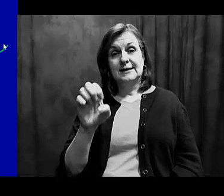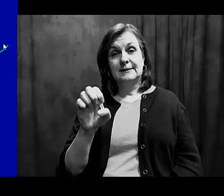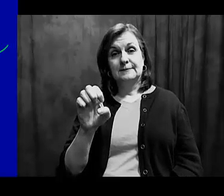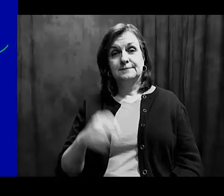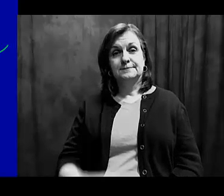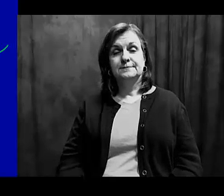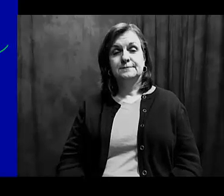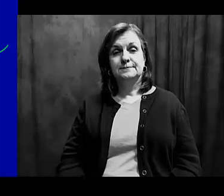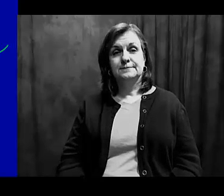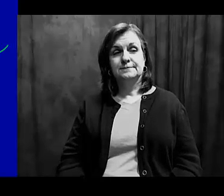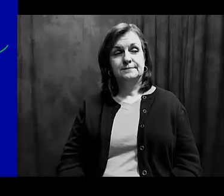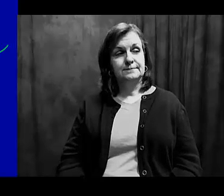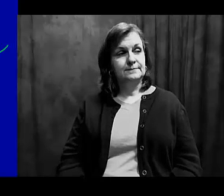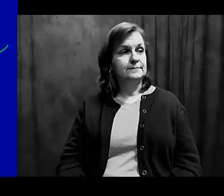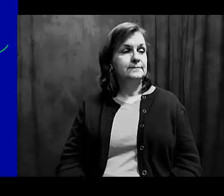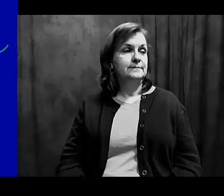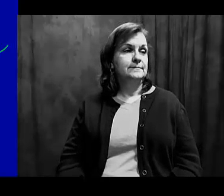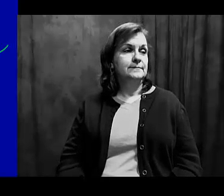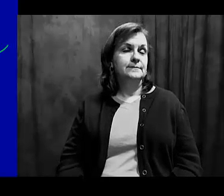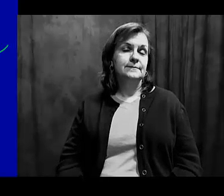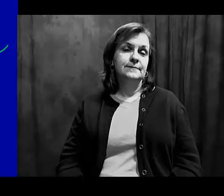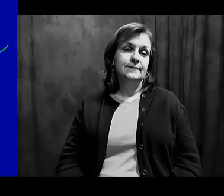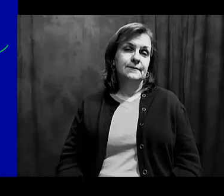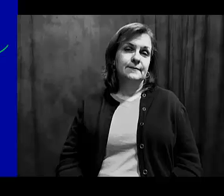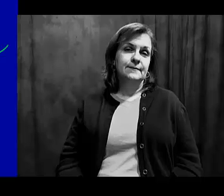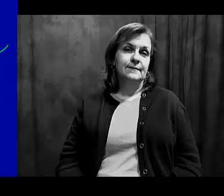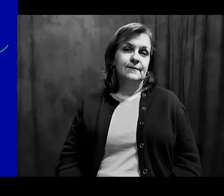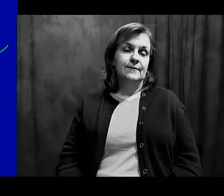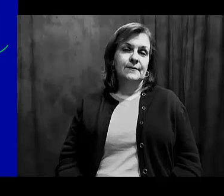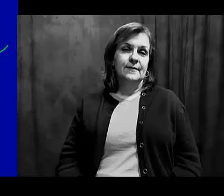a sea anemone